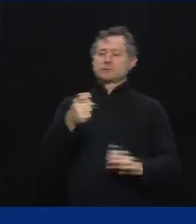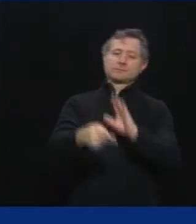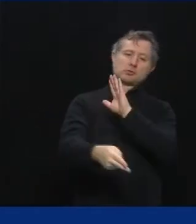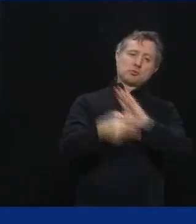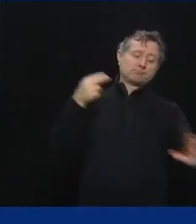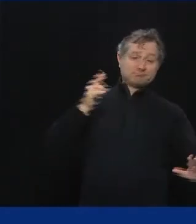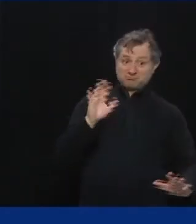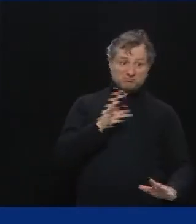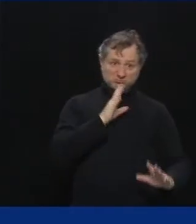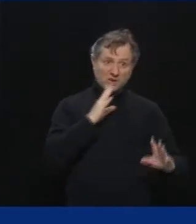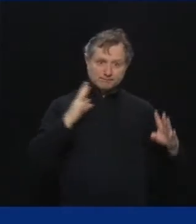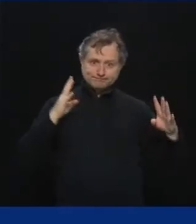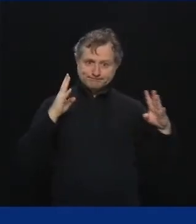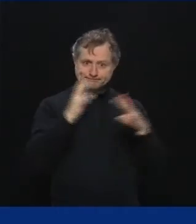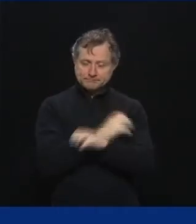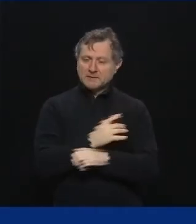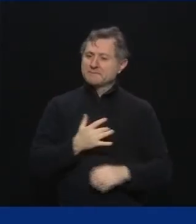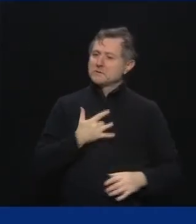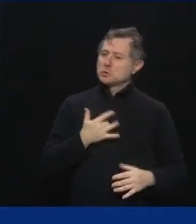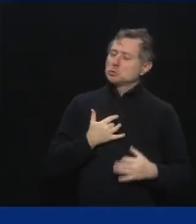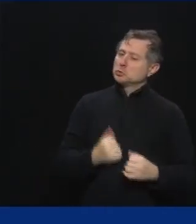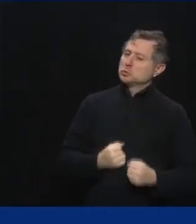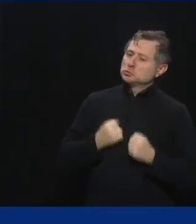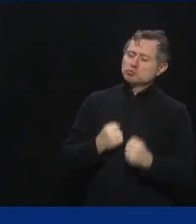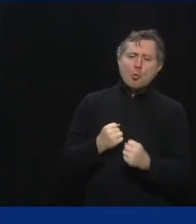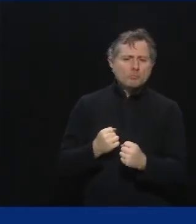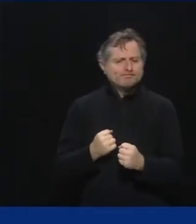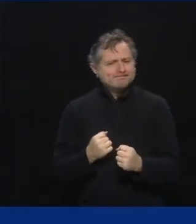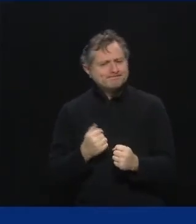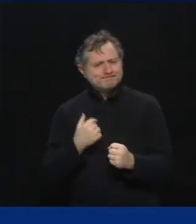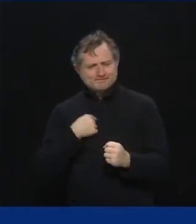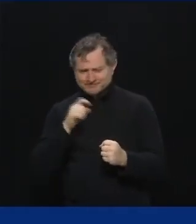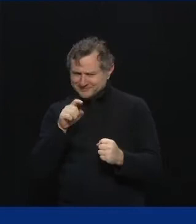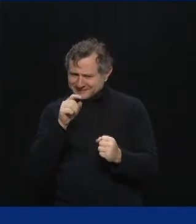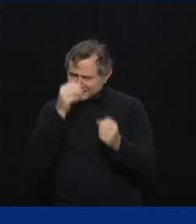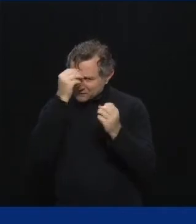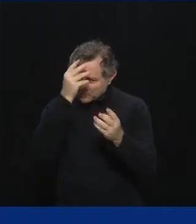CONDITIONS AND THERE'S NOT ONE EASY ANSWER ON A DIAGNOSIS. IT'S COMPLICATED.